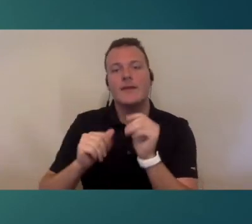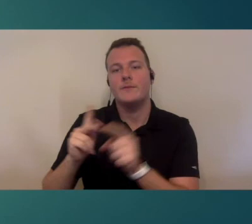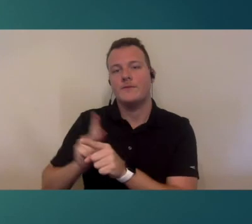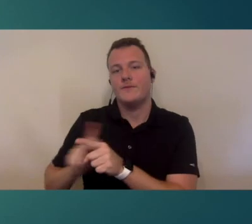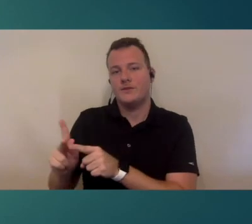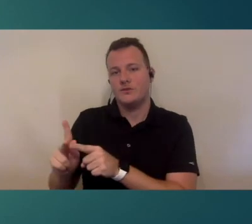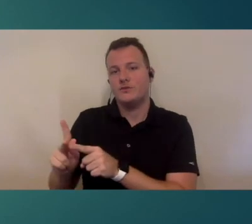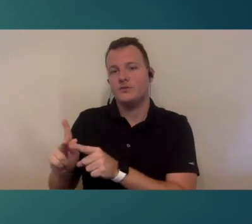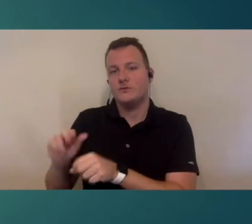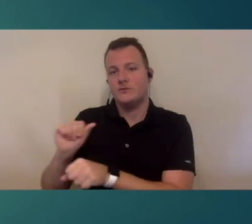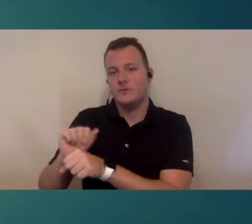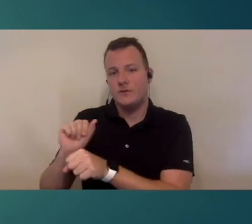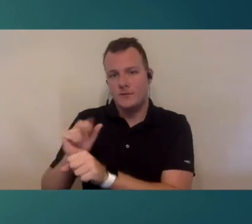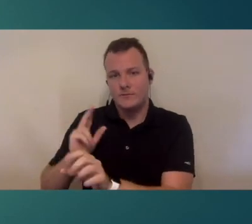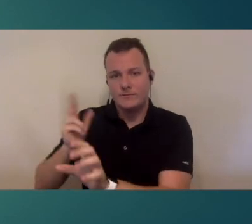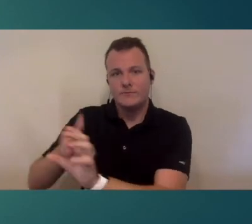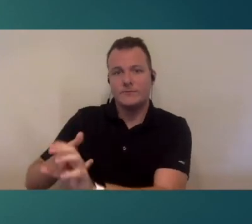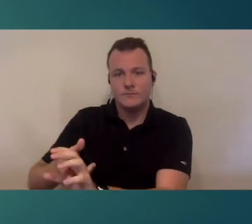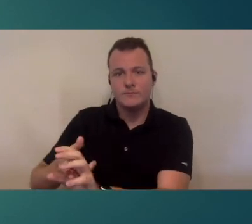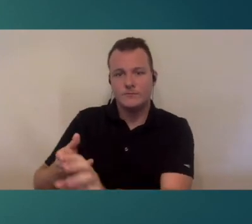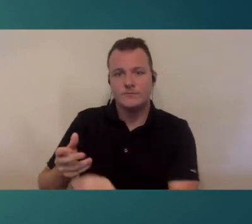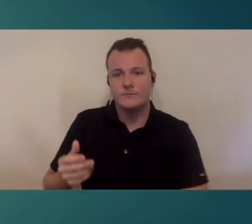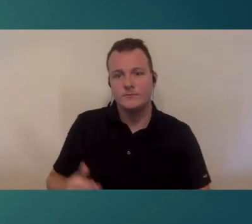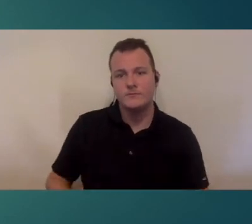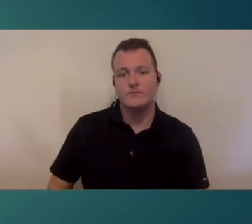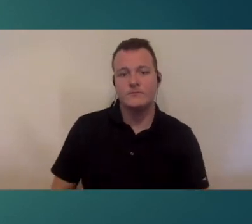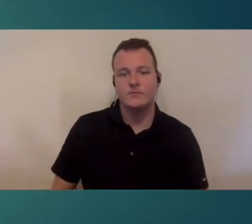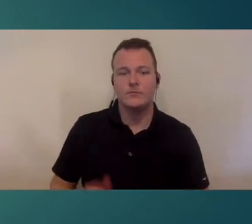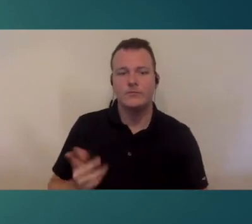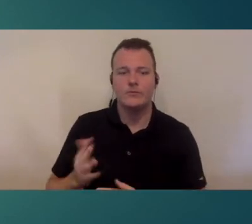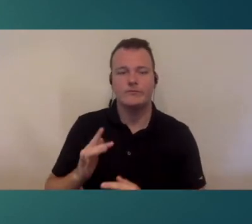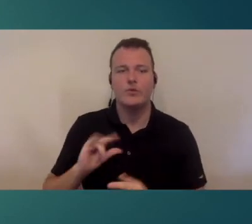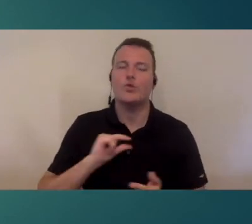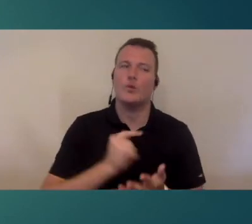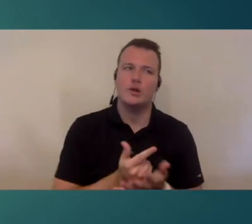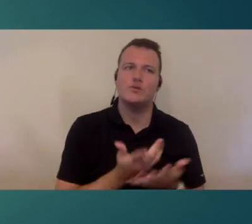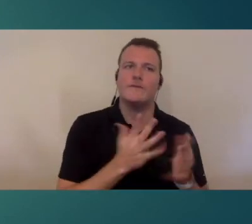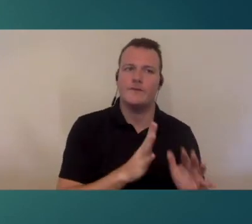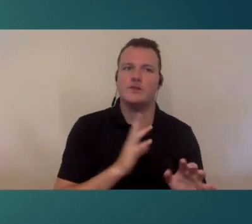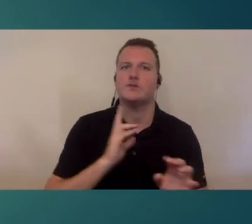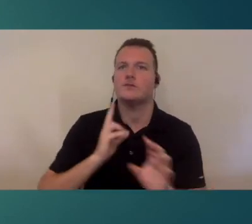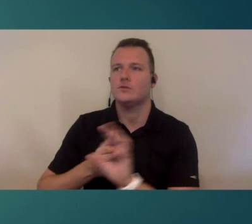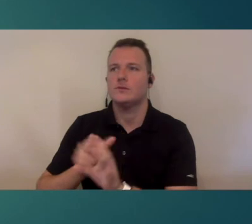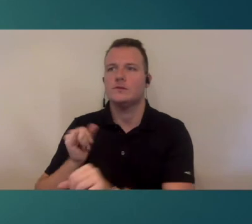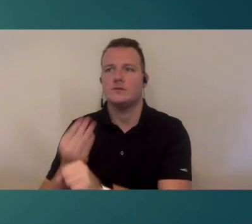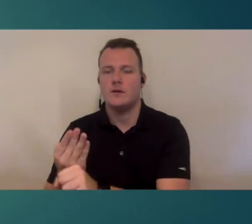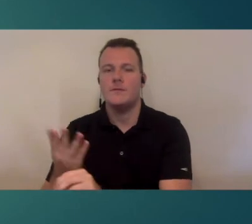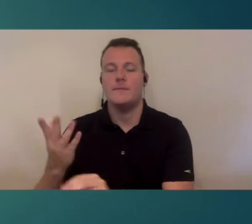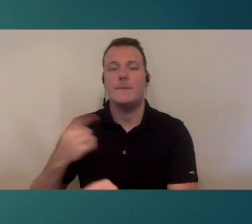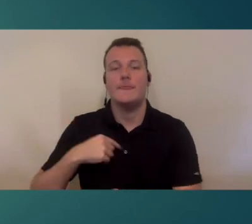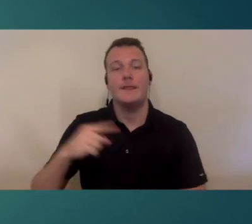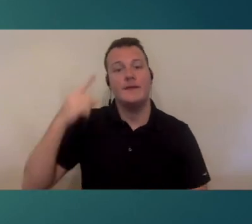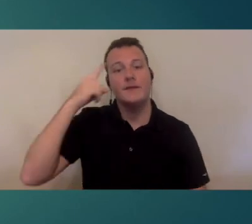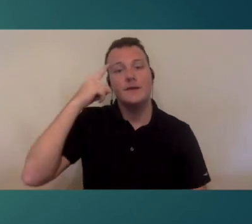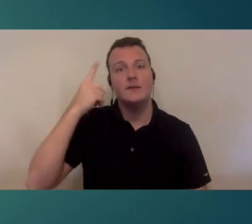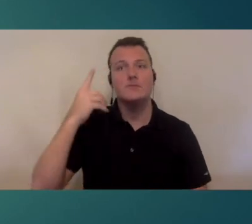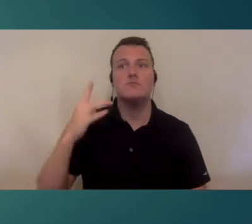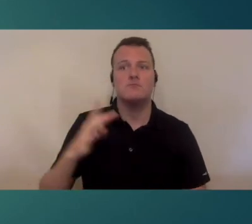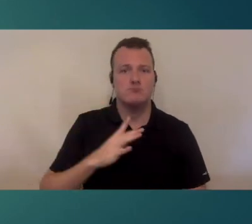professional position, or after graduation, I think it's appropriate. I